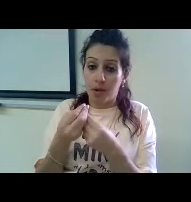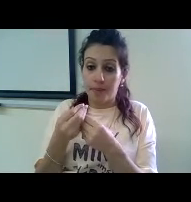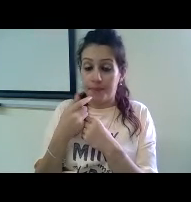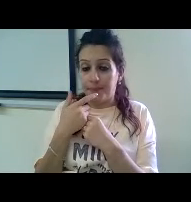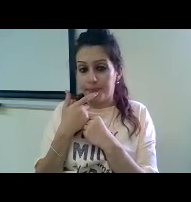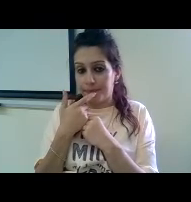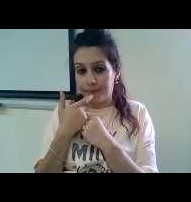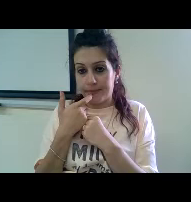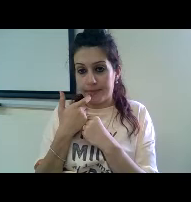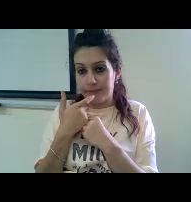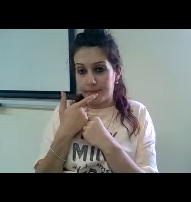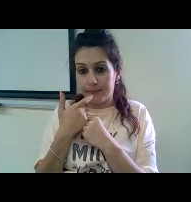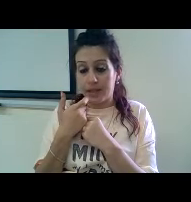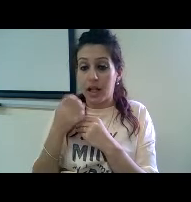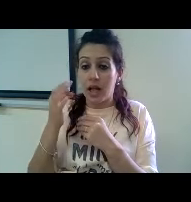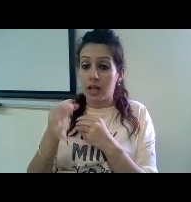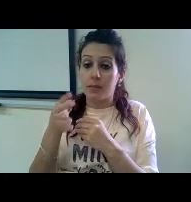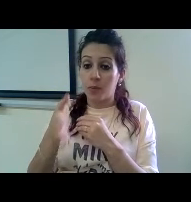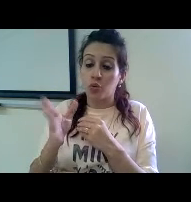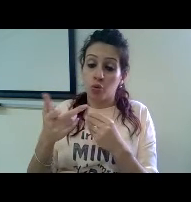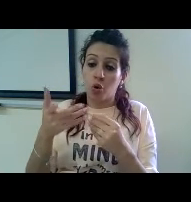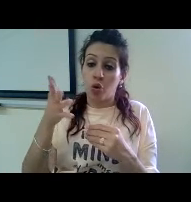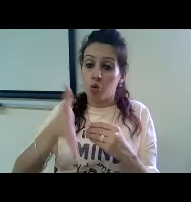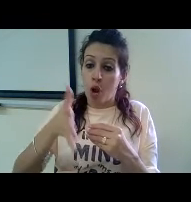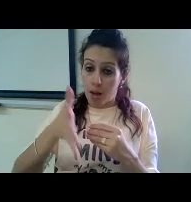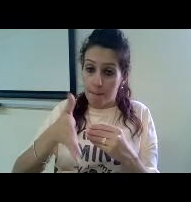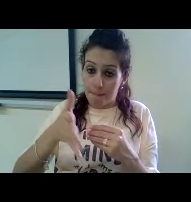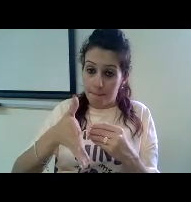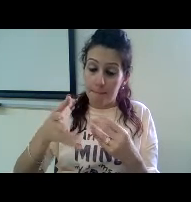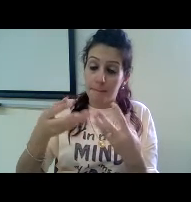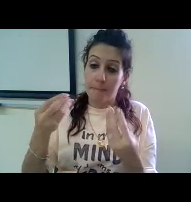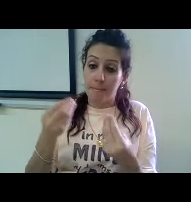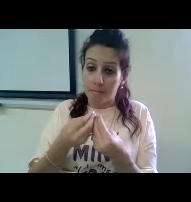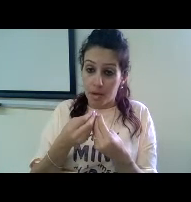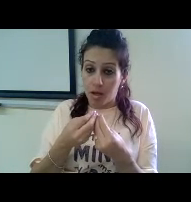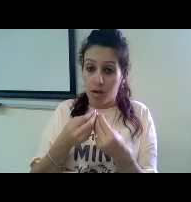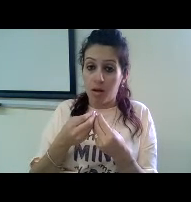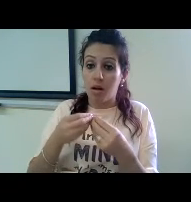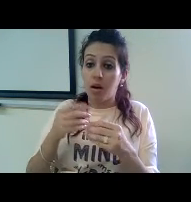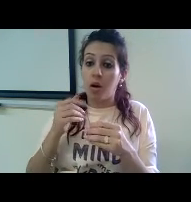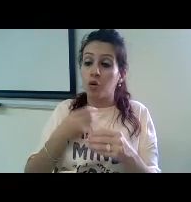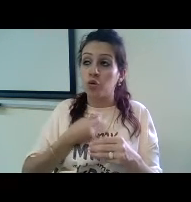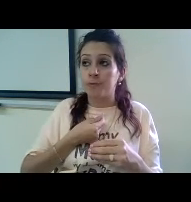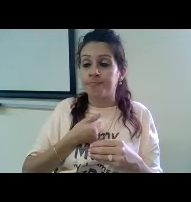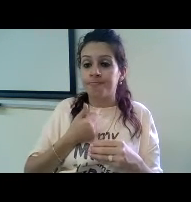which might mean the schools also and education authorities.